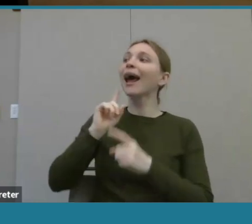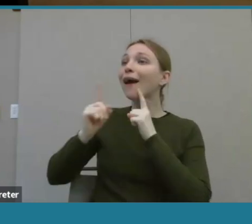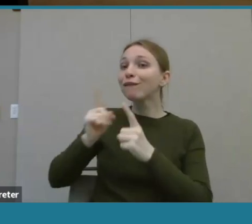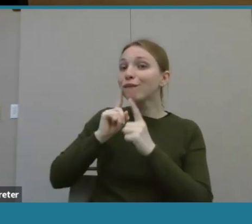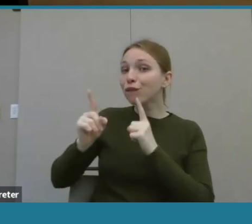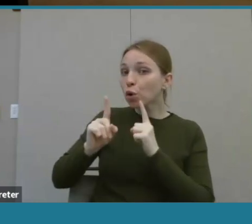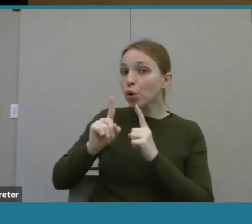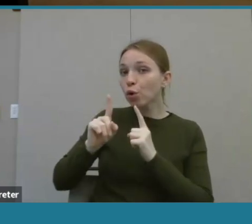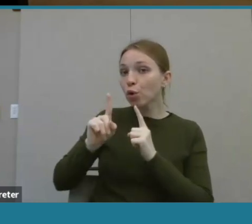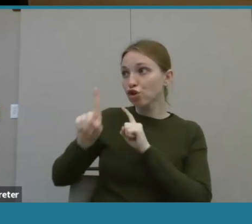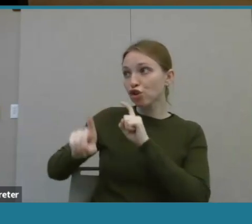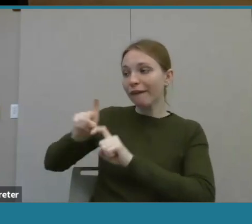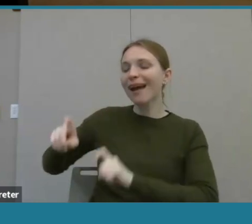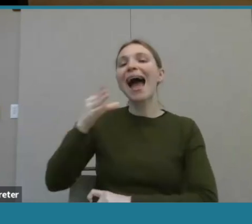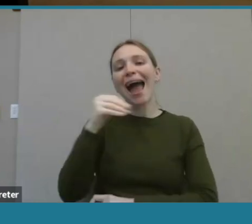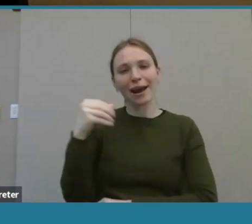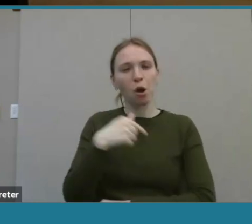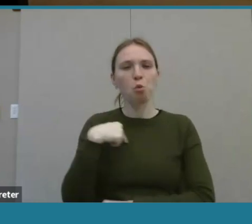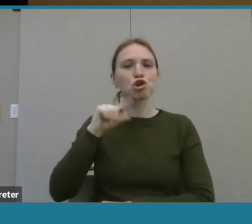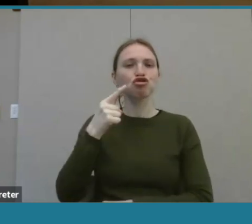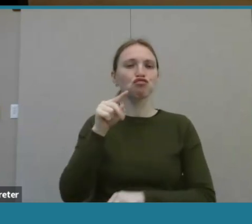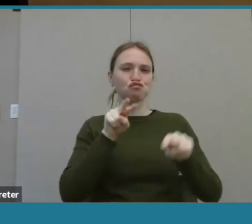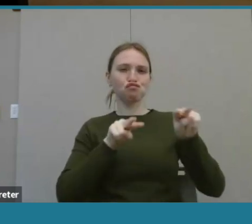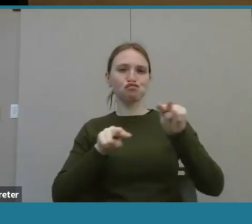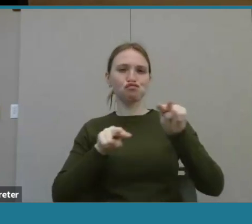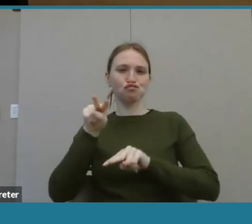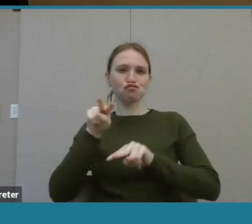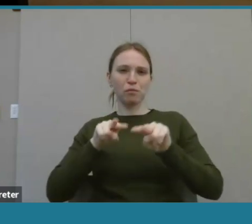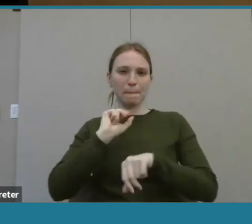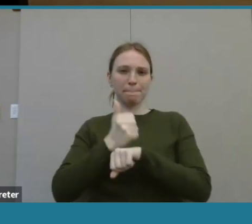So we got tons of data on each of our signs before we actually